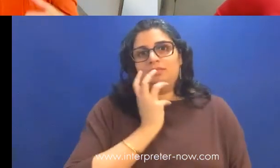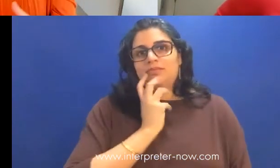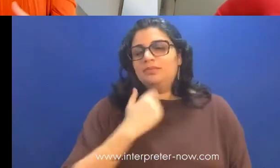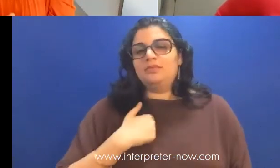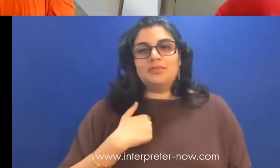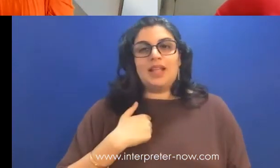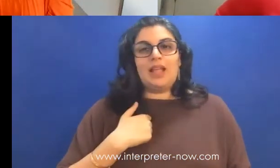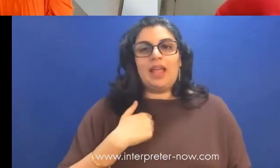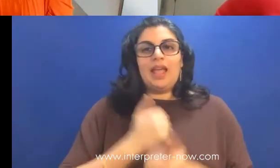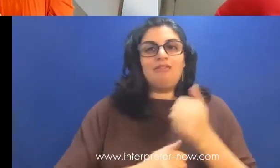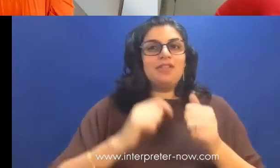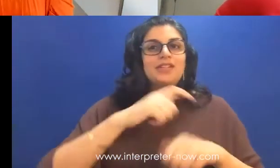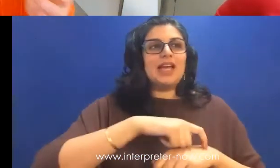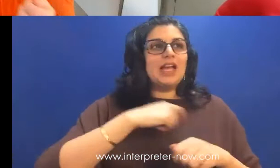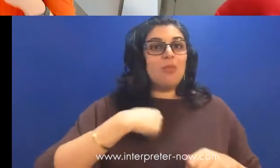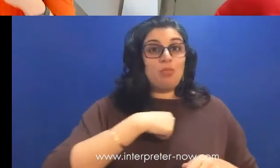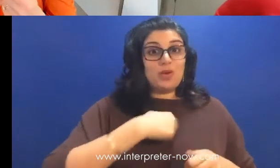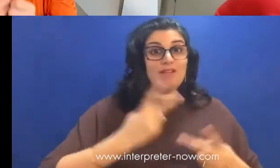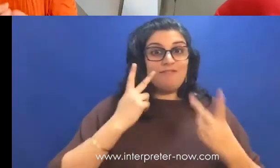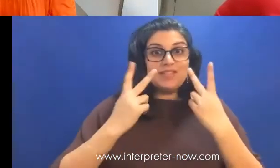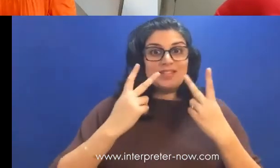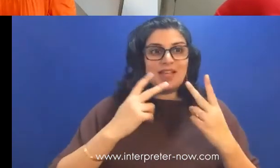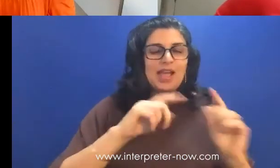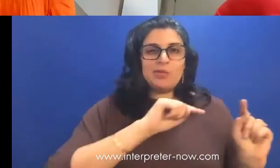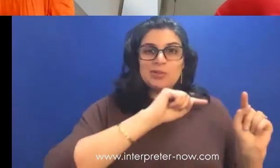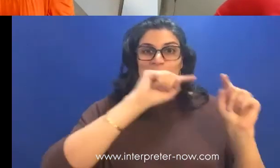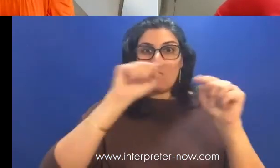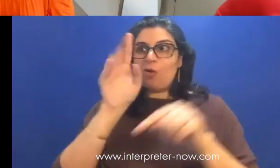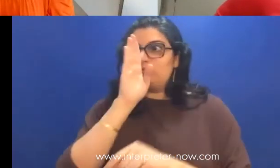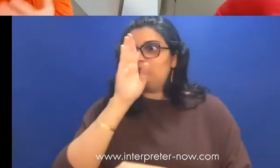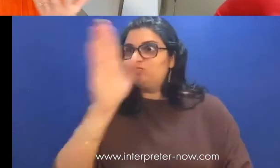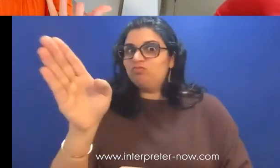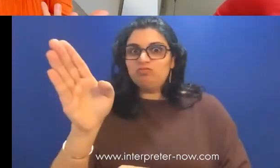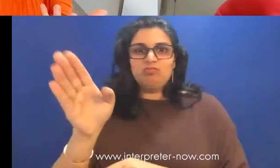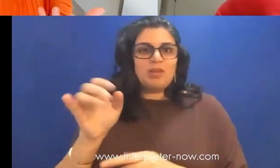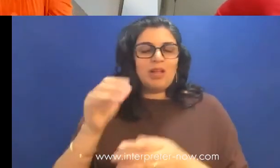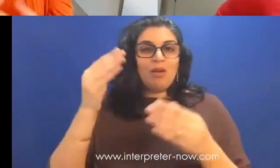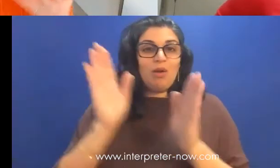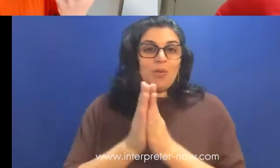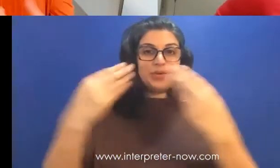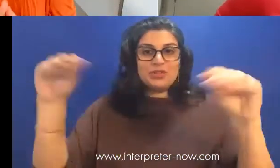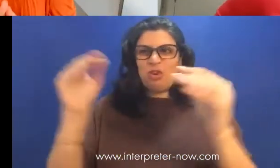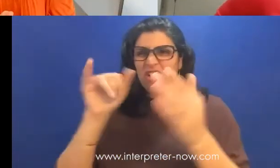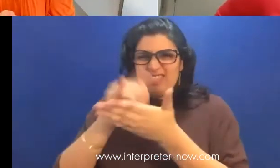Every time we went over the summer, I would grab a few books and take them home with me. I learned so much.